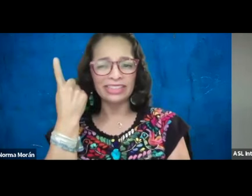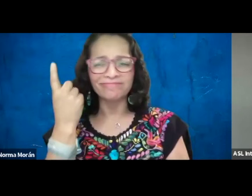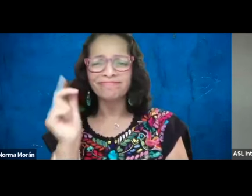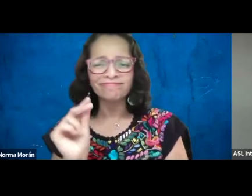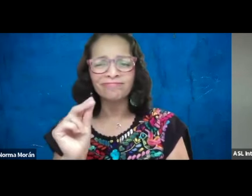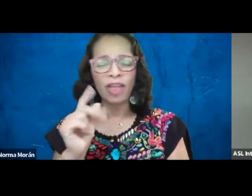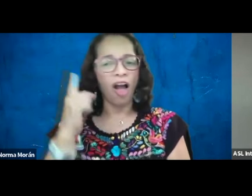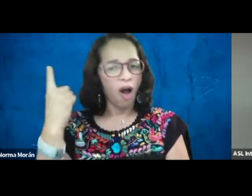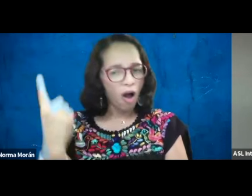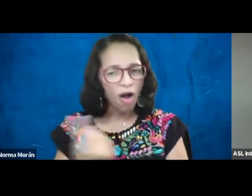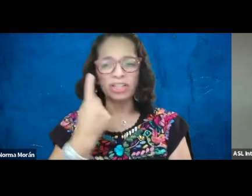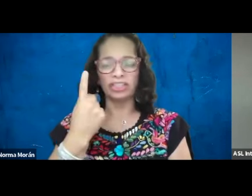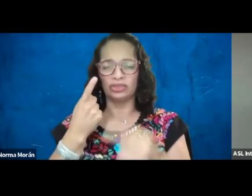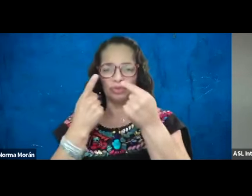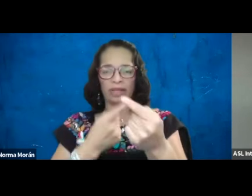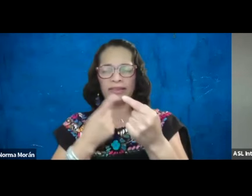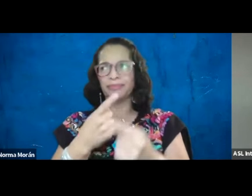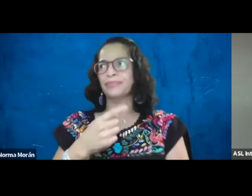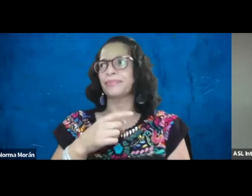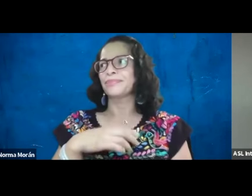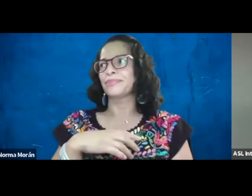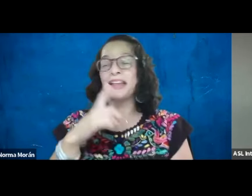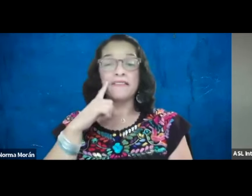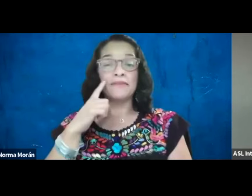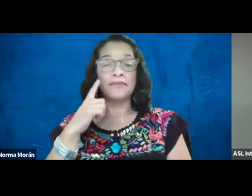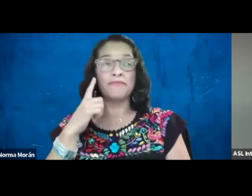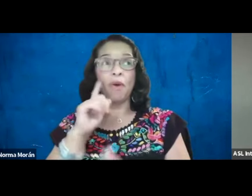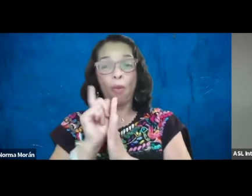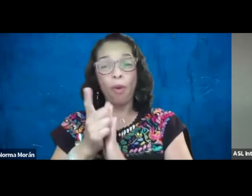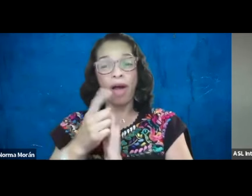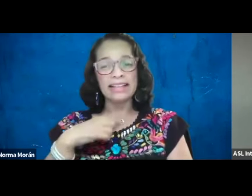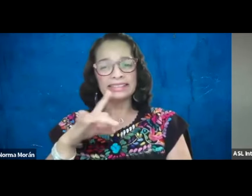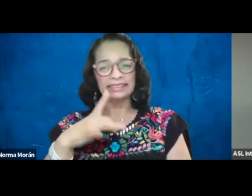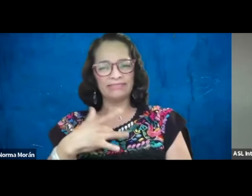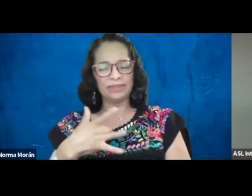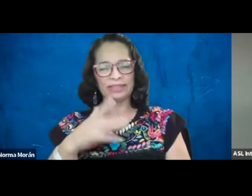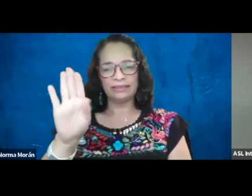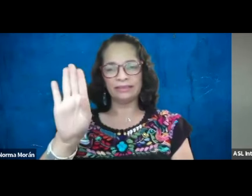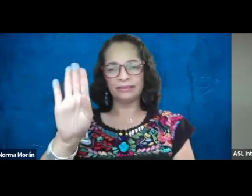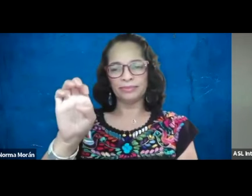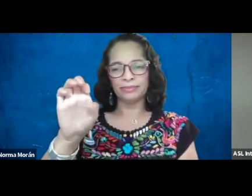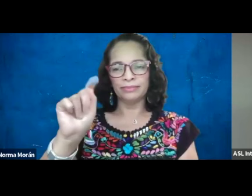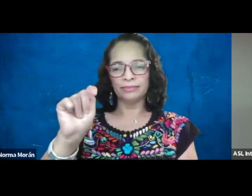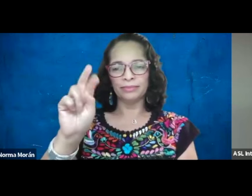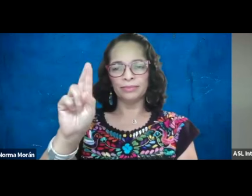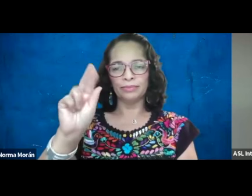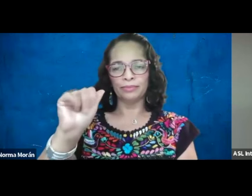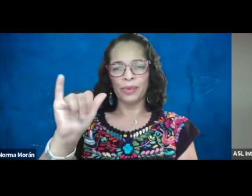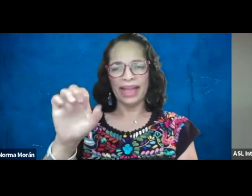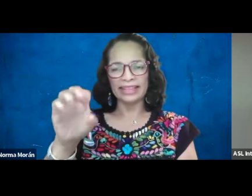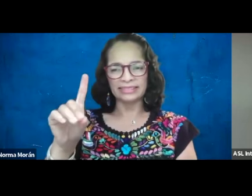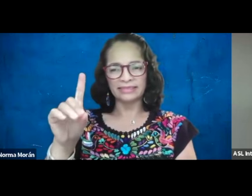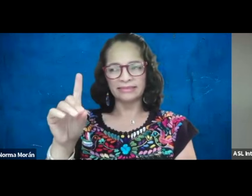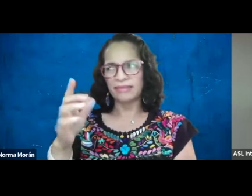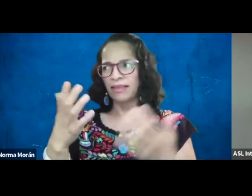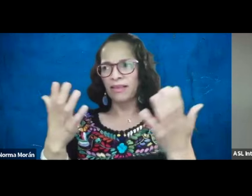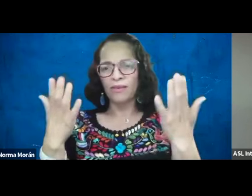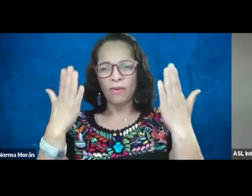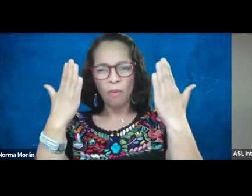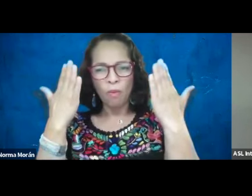was able to get during the second child was not always easy to understand. I still struggled. For a while, I felt betrayed,